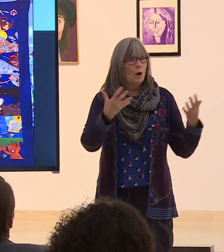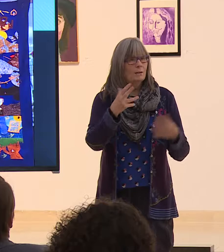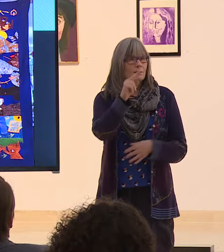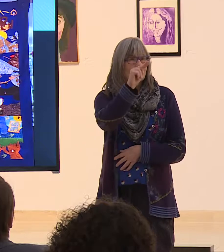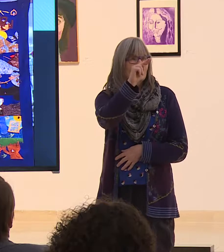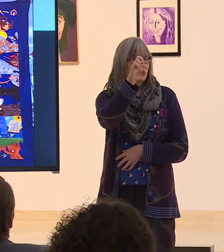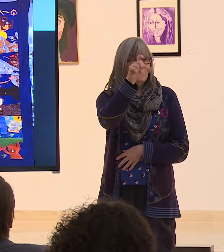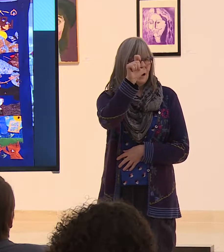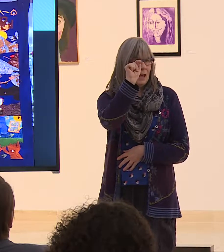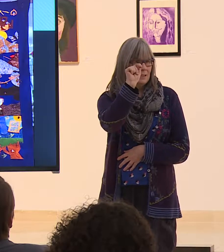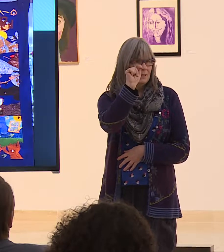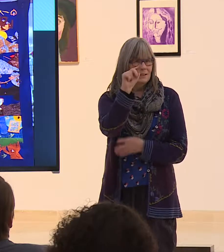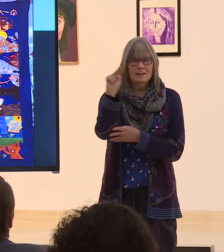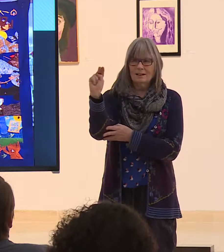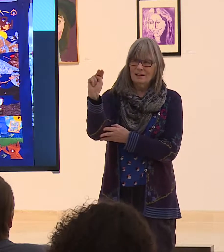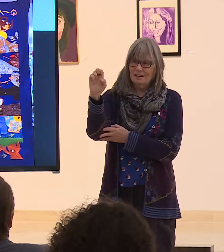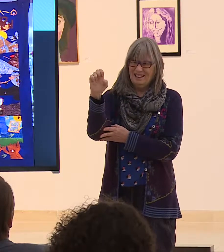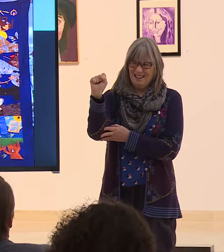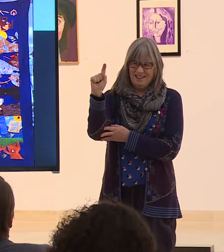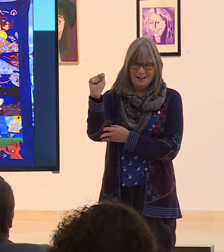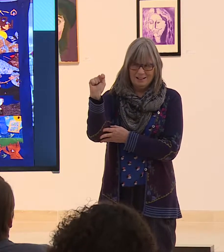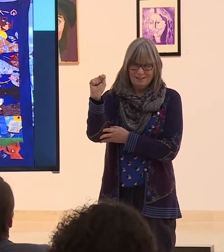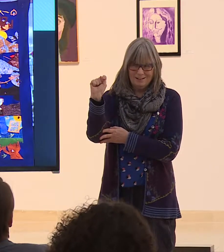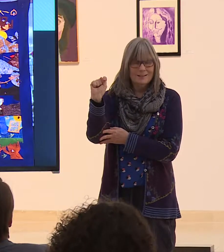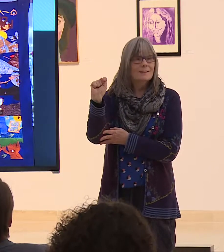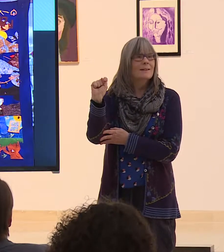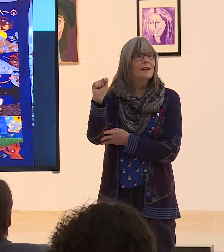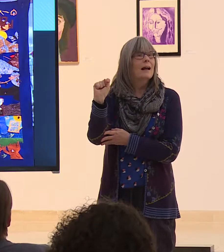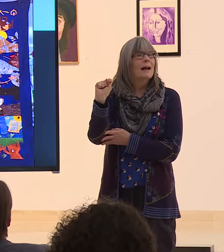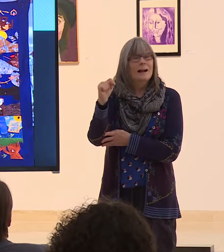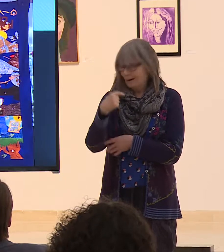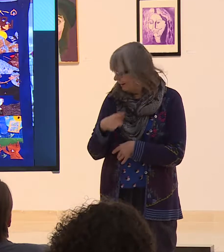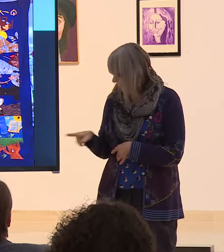you see the motif of a nest.